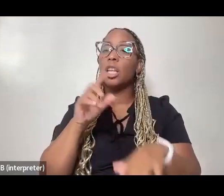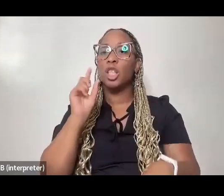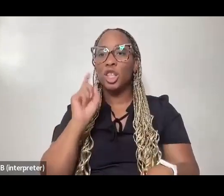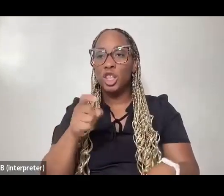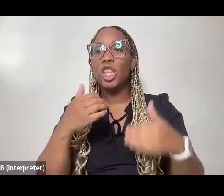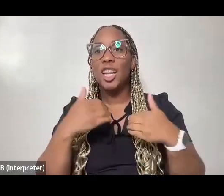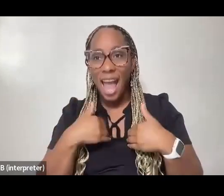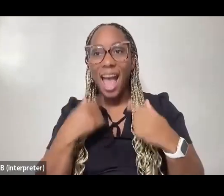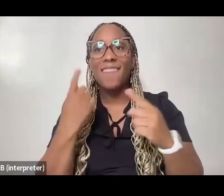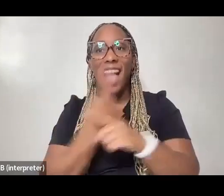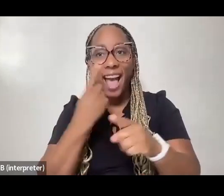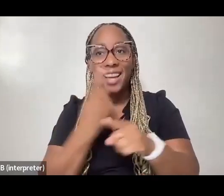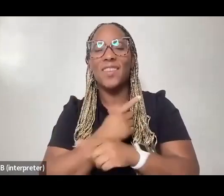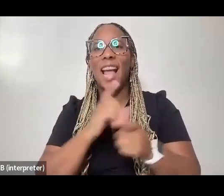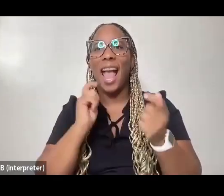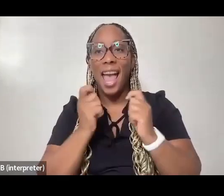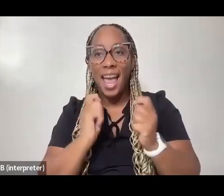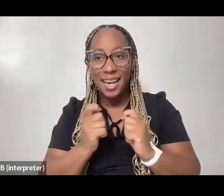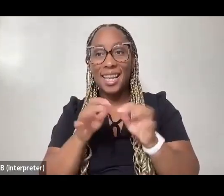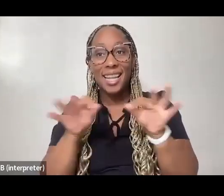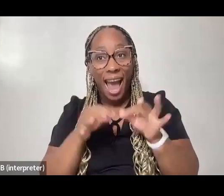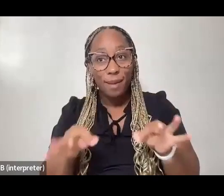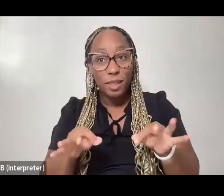accurate, edited captions, making sure that a speaker